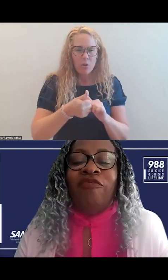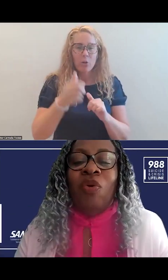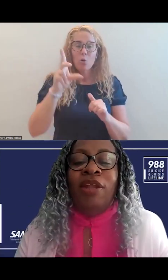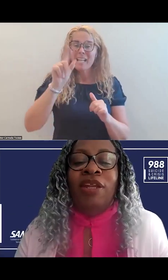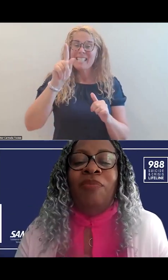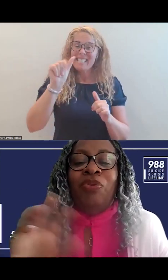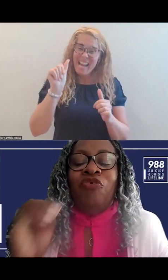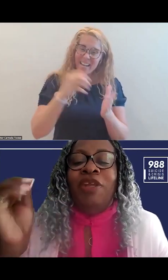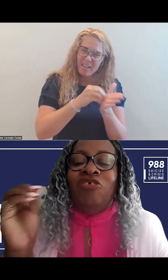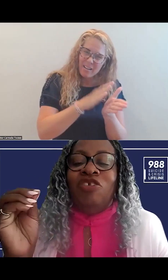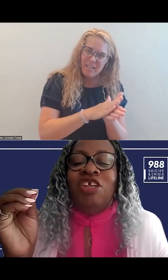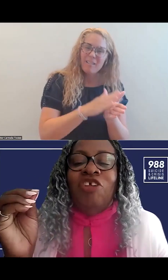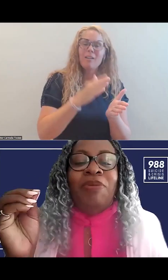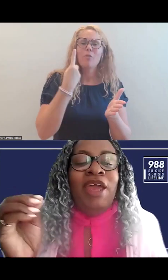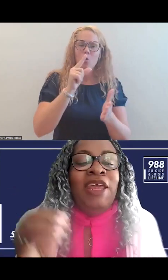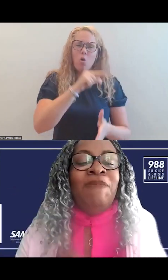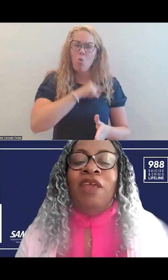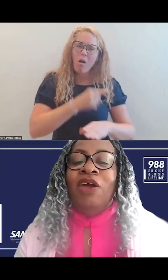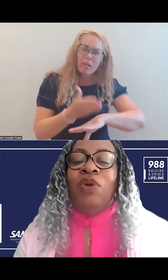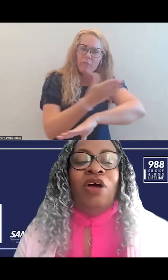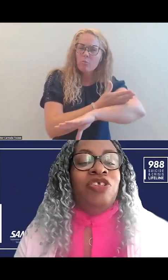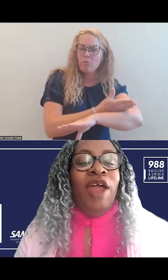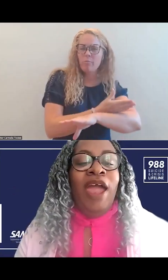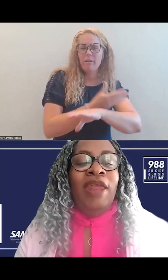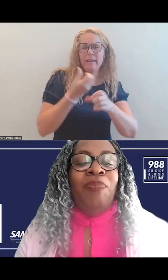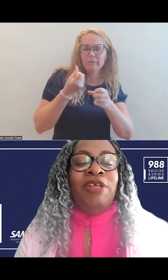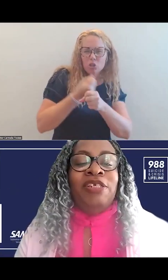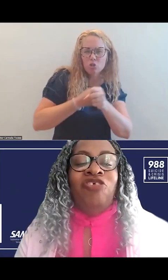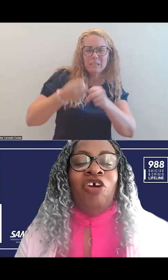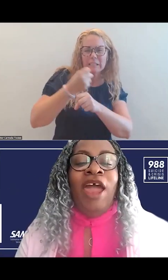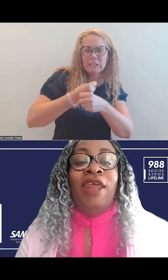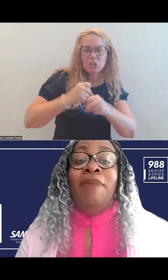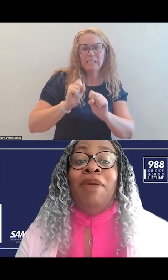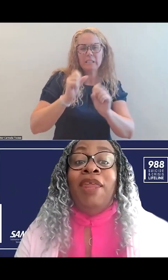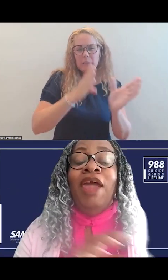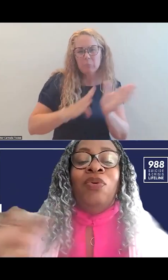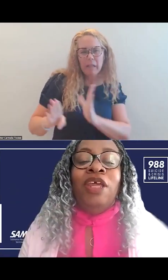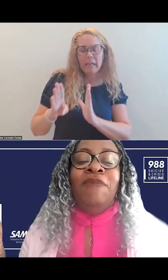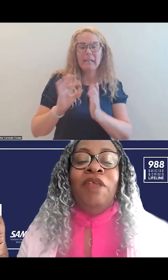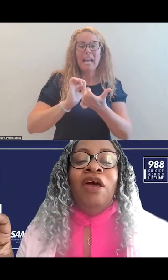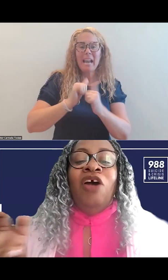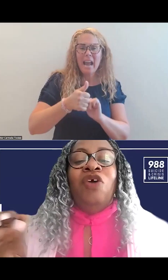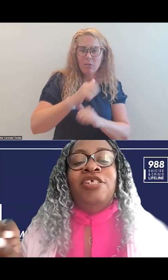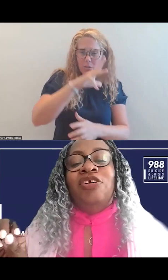FOR QUALITY PLANNING. WE HAD A PRESENTATION ON EQUITY ACROSS THE